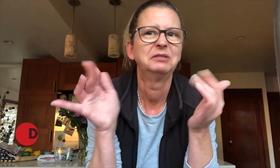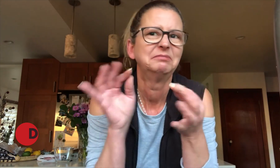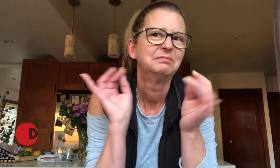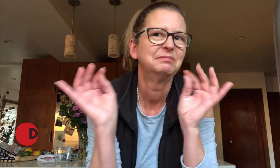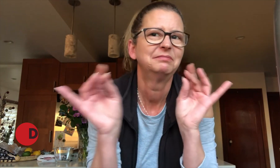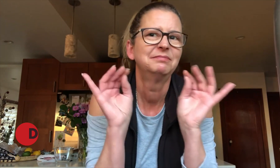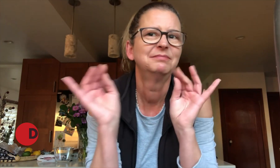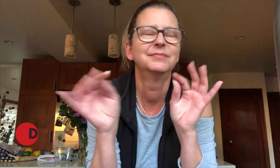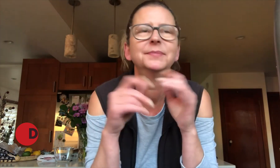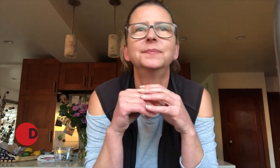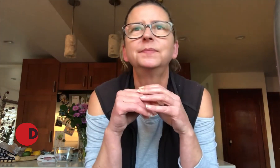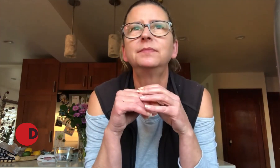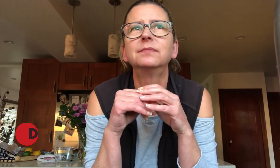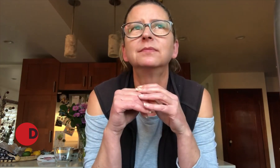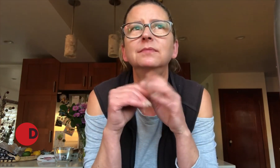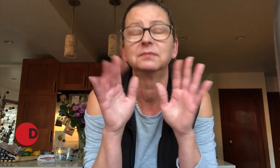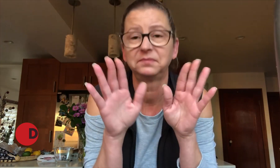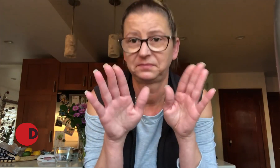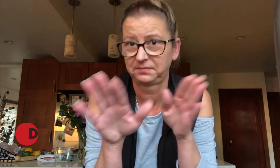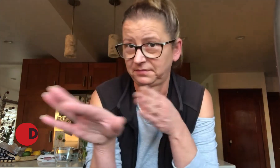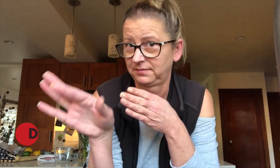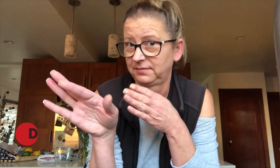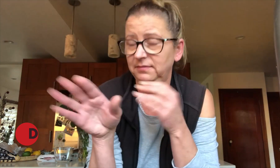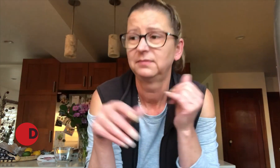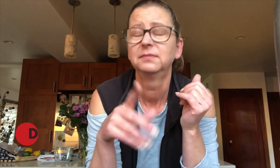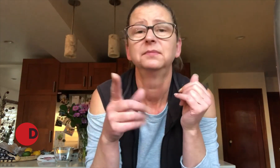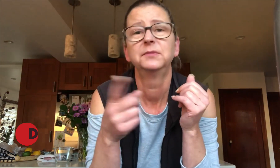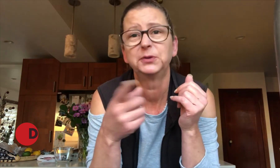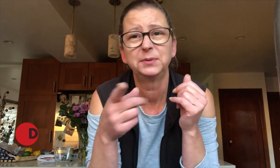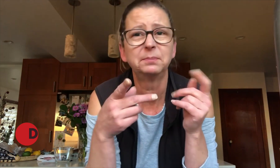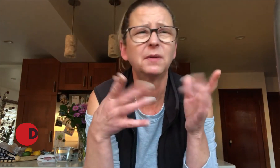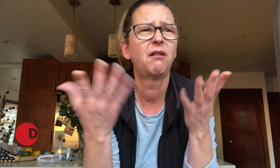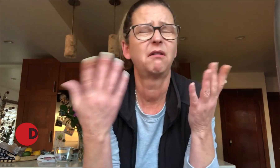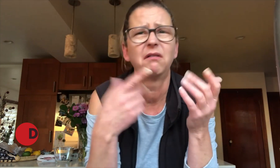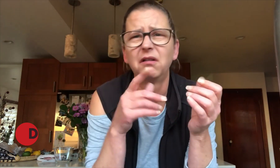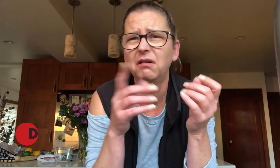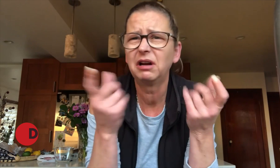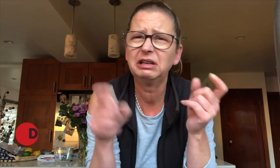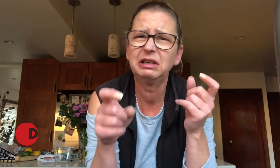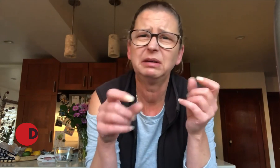enough students. It seems as if it’s still being talked about and